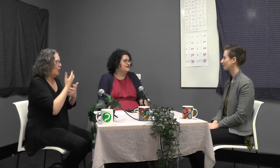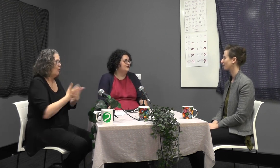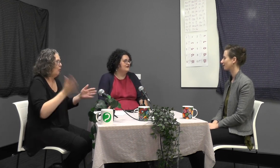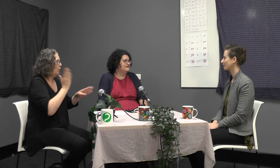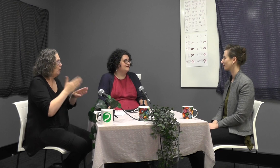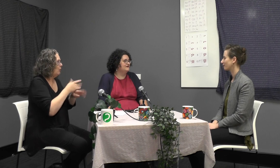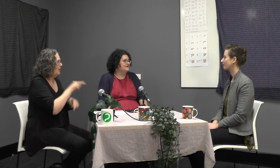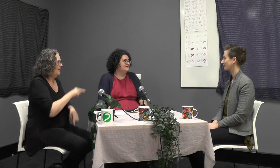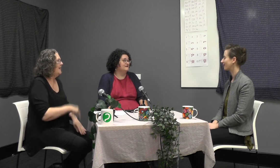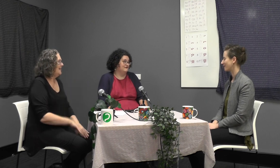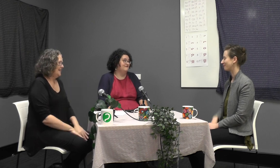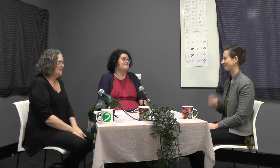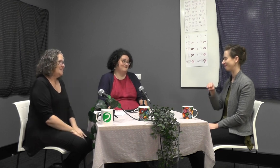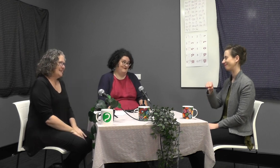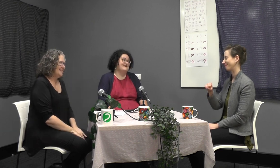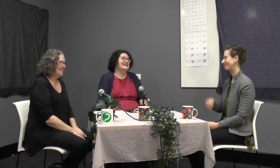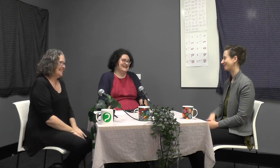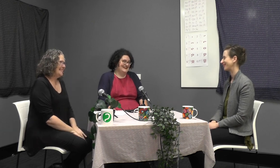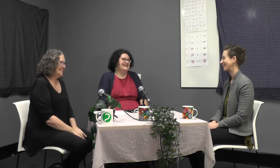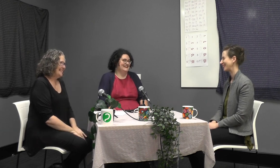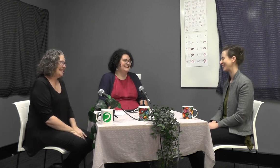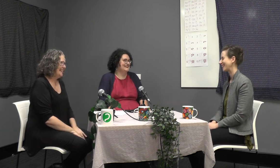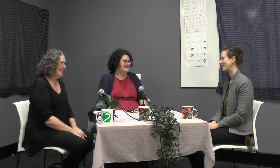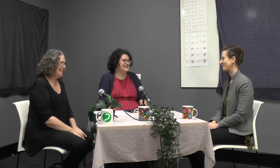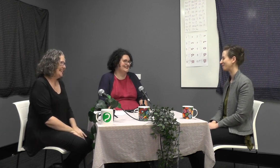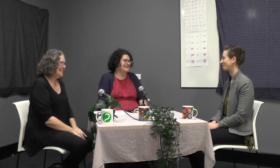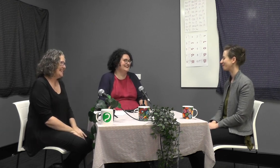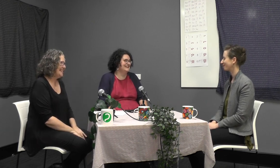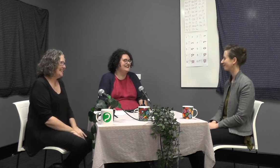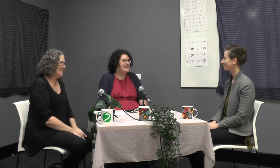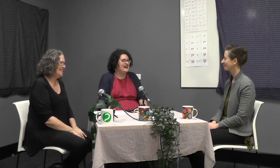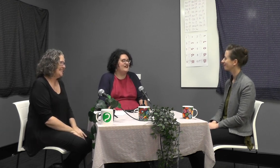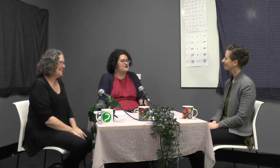That’s got to be a whole lot of work. H: Definitely.